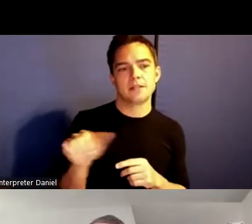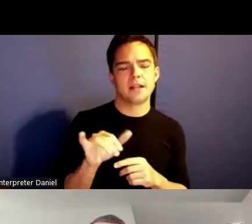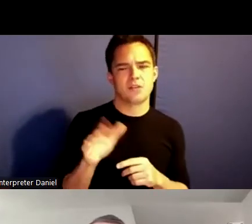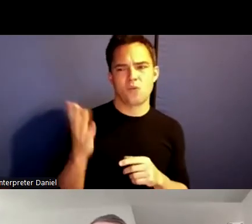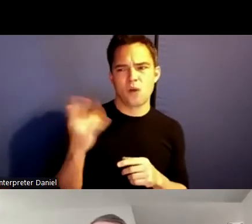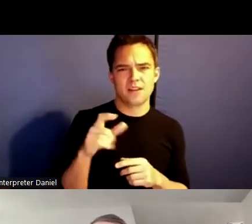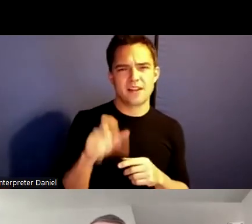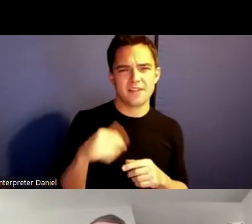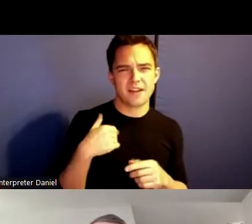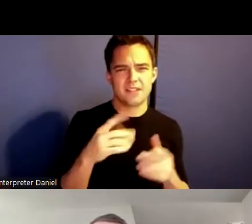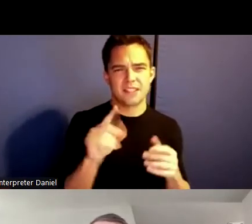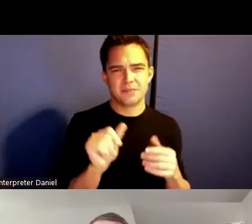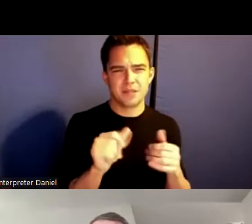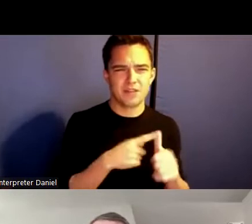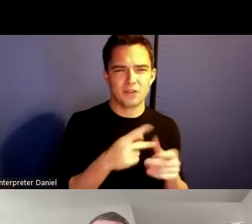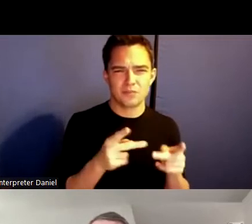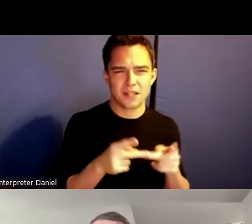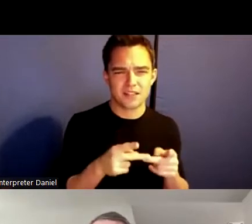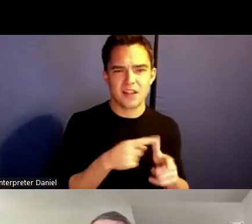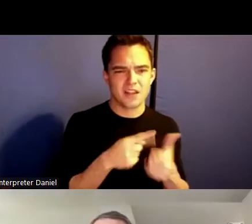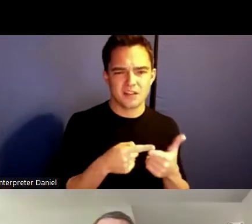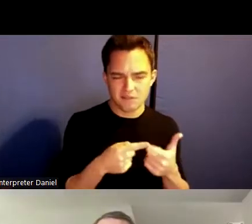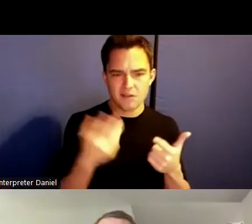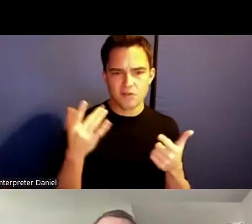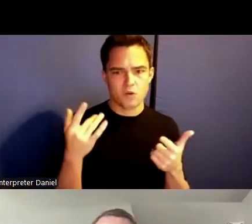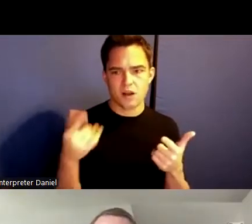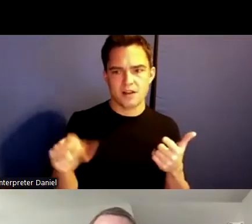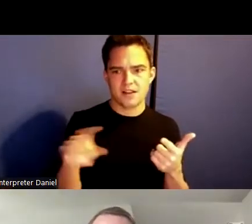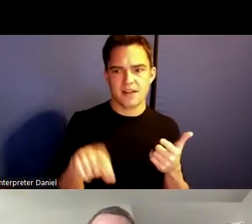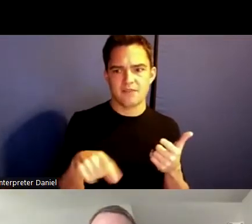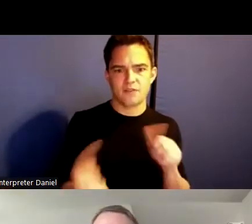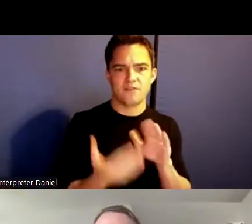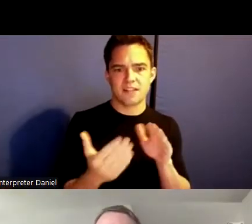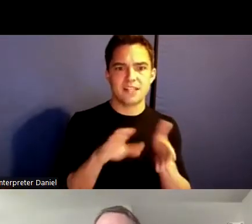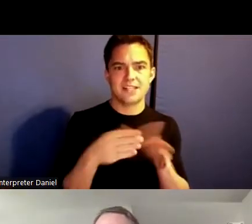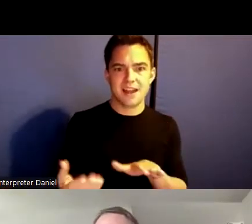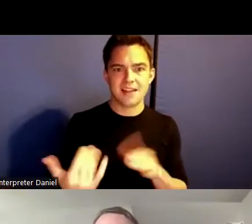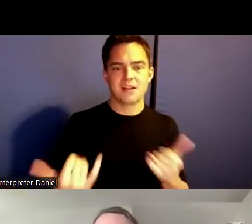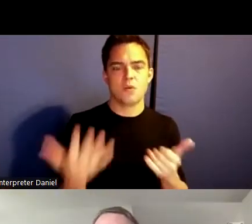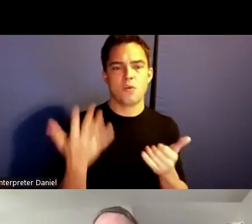disability in the first place? And then secondly, well, then why do they have to face death? Why does that have to happen.